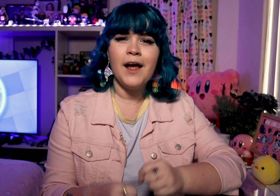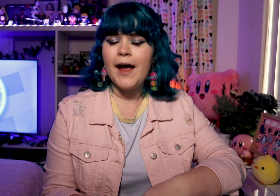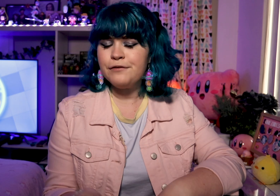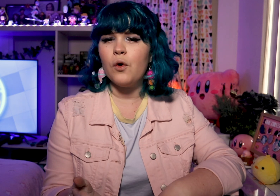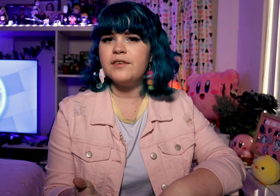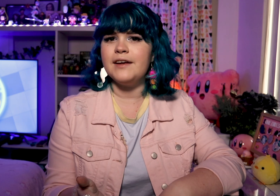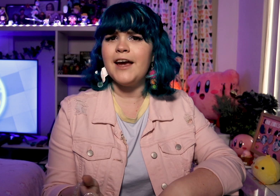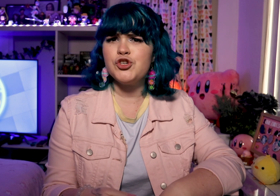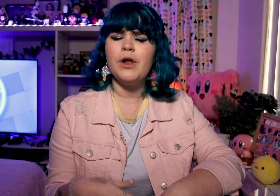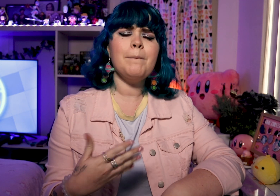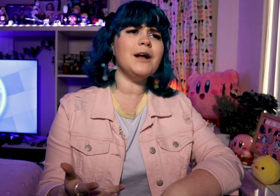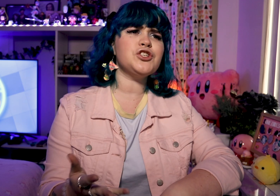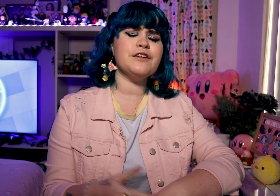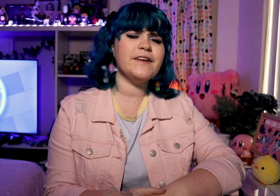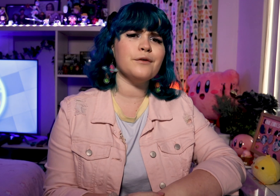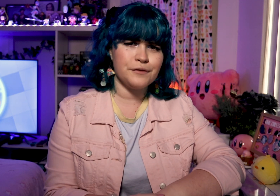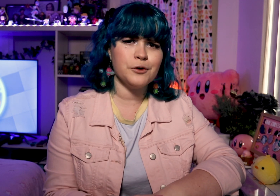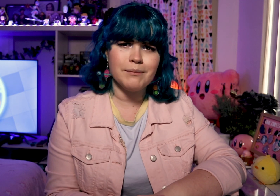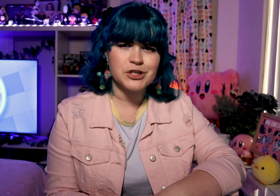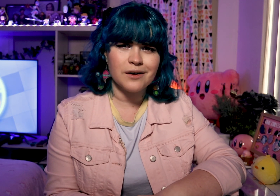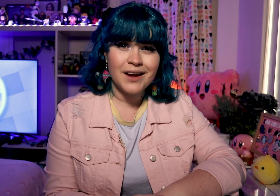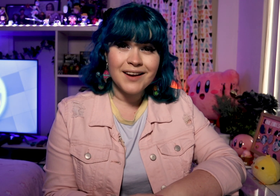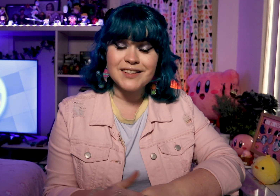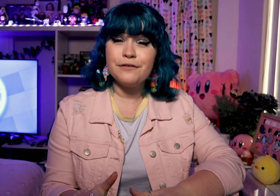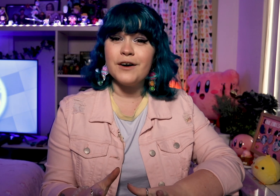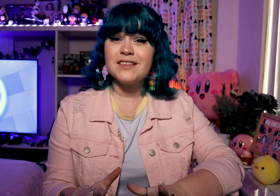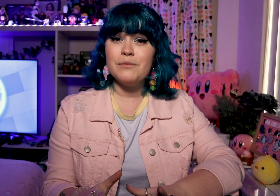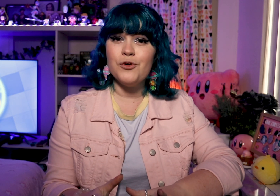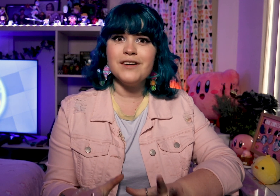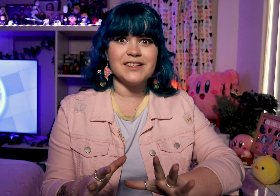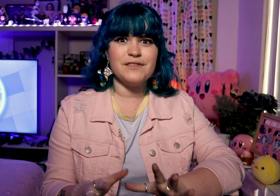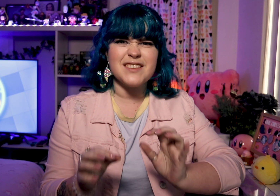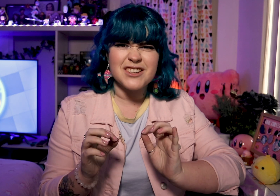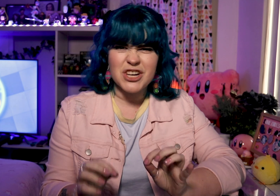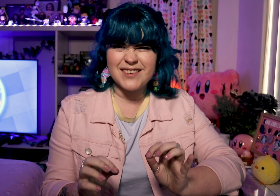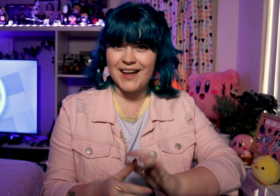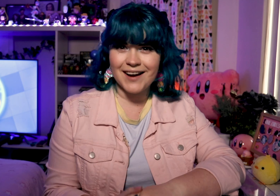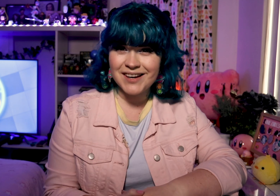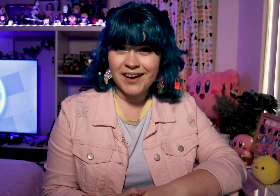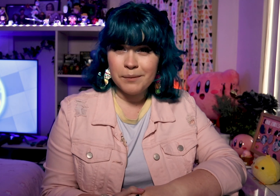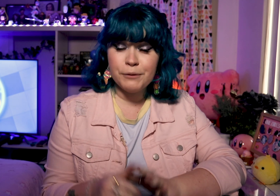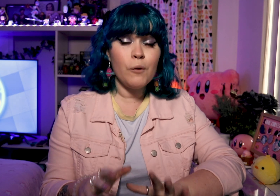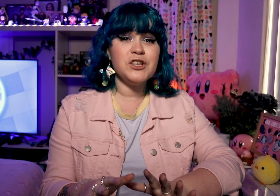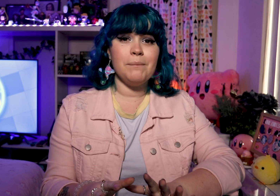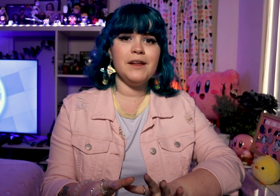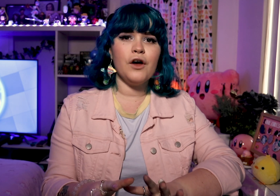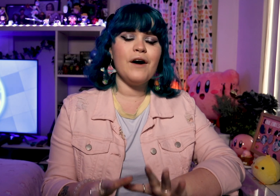And, of course, the occasional punch to the feels for good measure. Deliver Us The Moon delivers just that. Before we jump in, though,